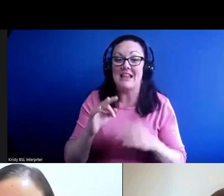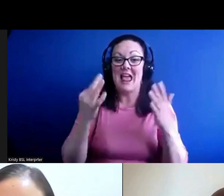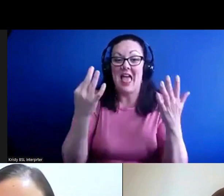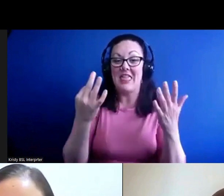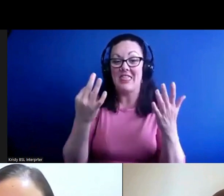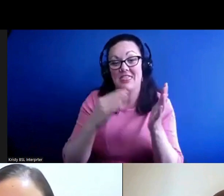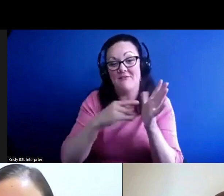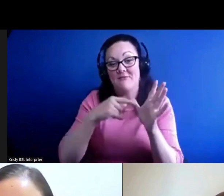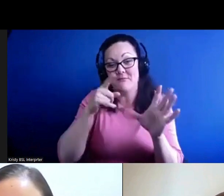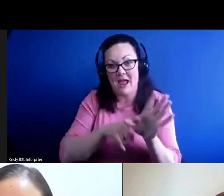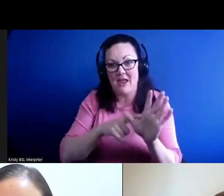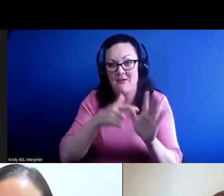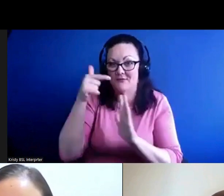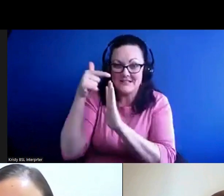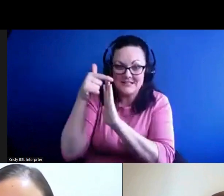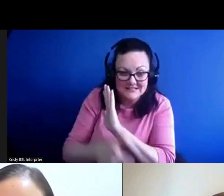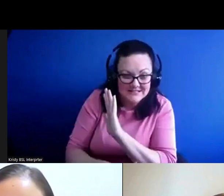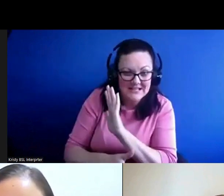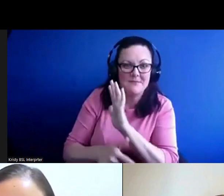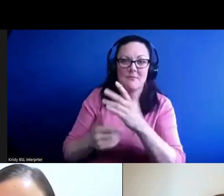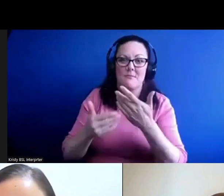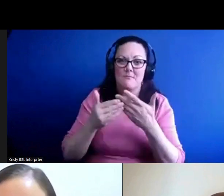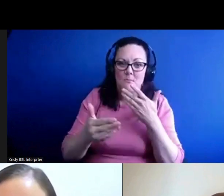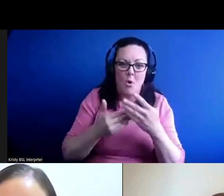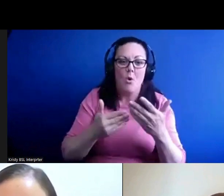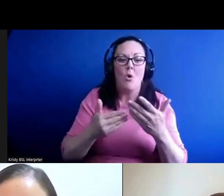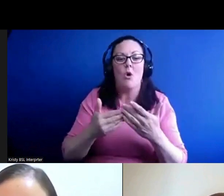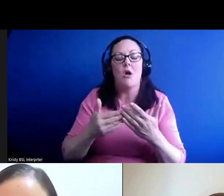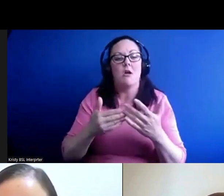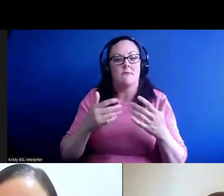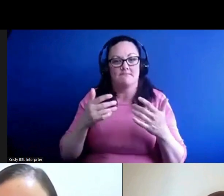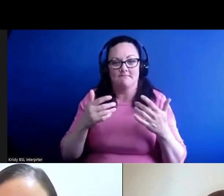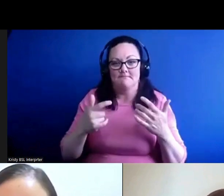their processes and methodologies. We look forward to seeing you then.